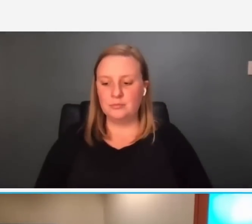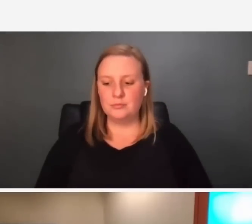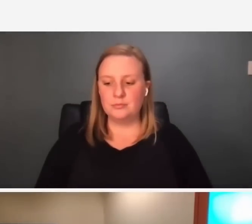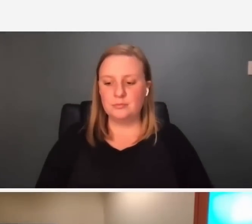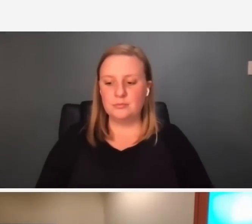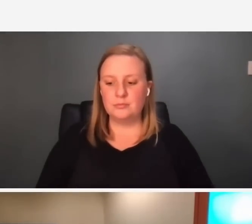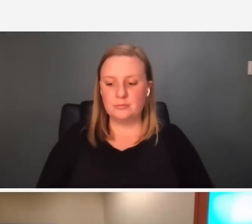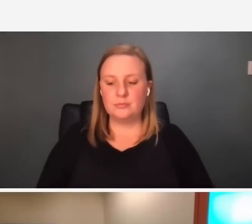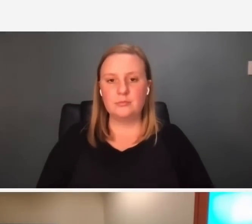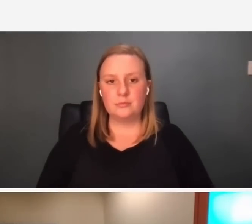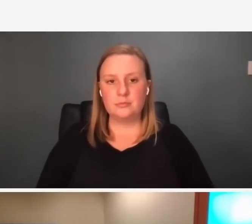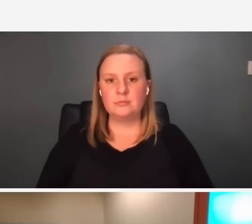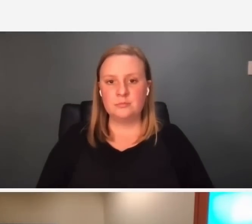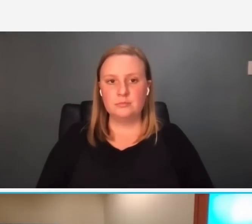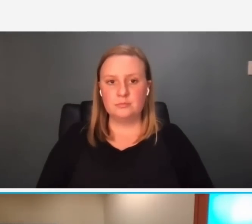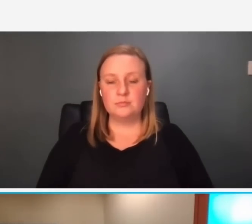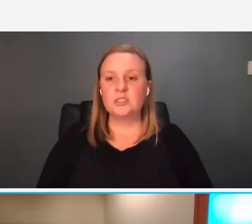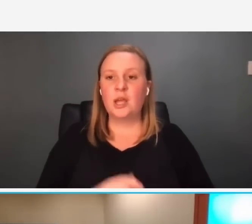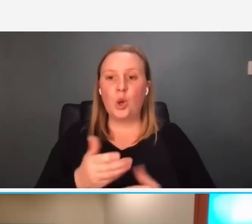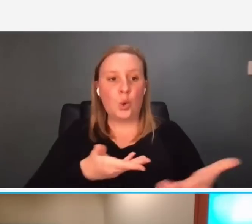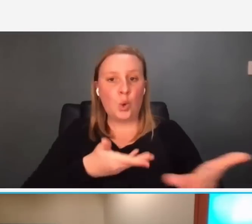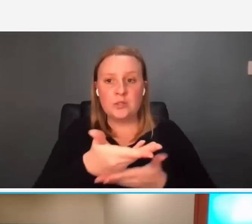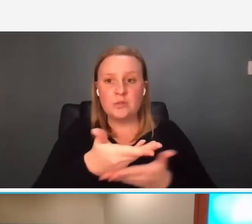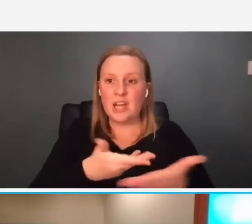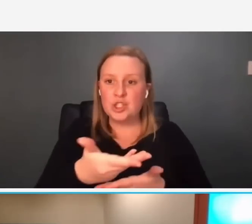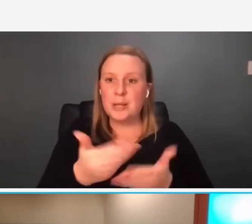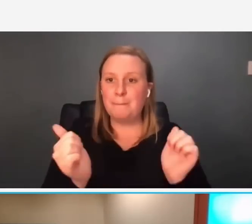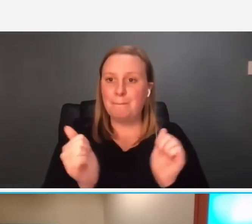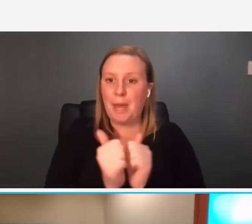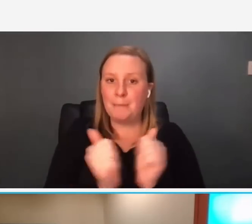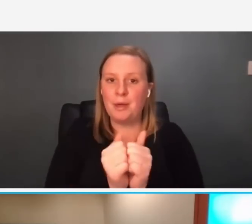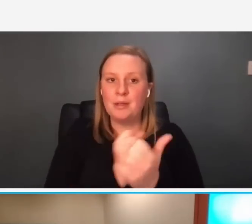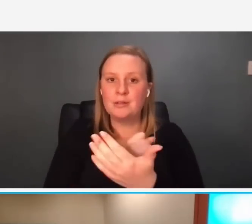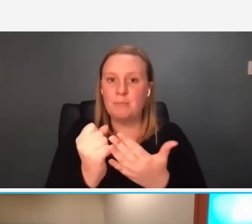see in consultation paper number one. And I apologise if the slide up on the screen is